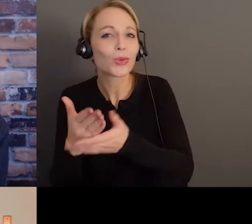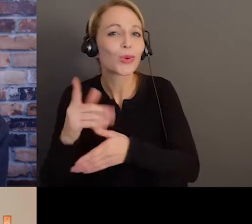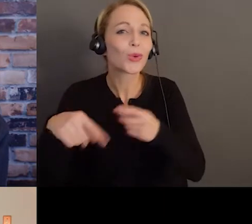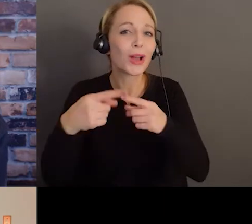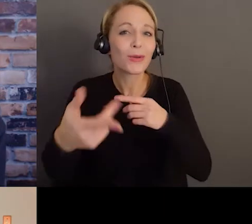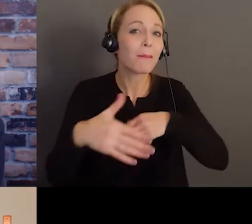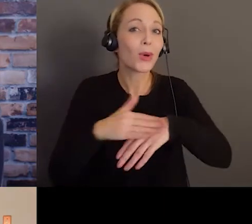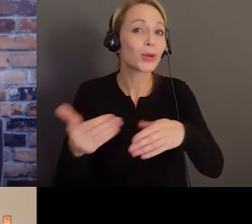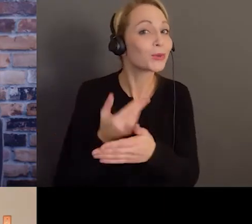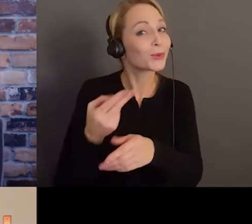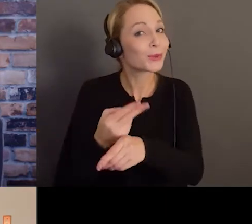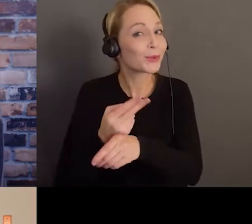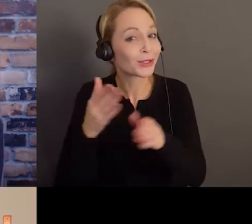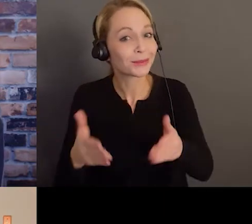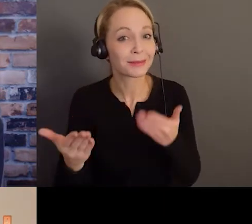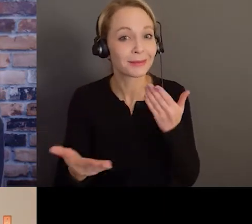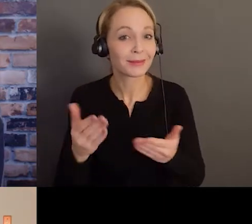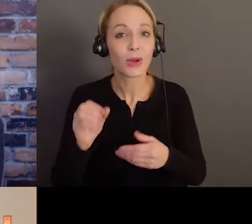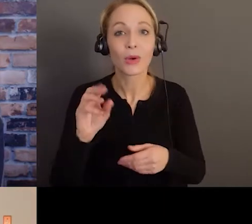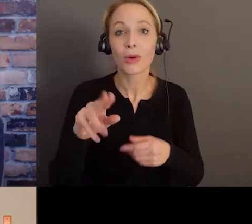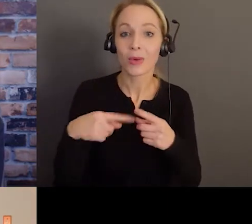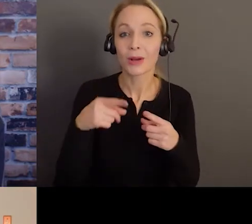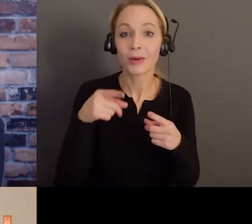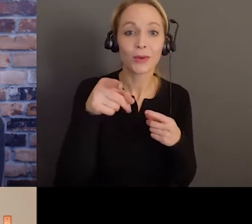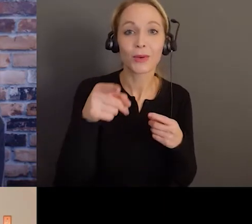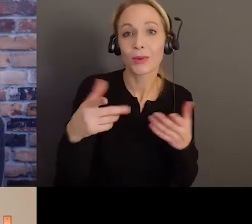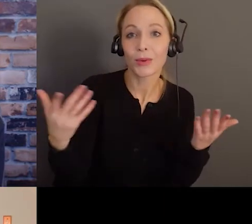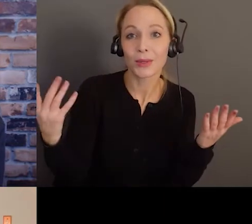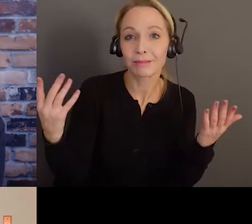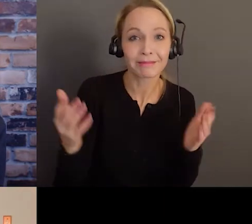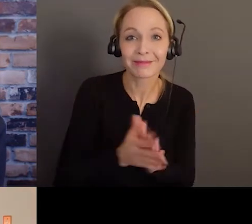AND WHEN YOU ARE BRINGING THEM ON TO A NEW SERVICE.